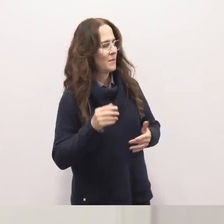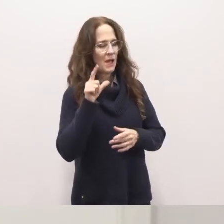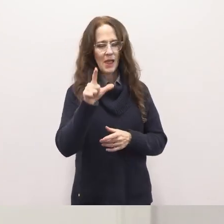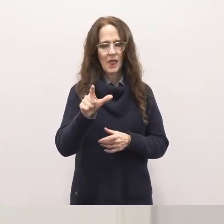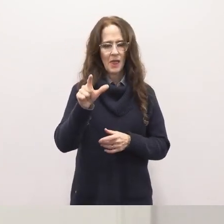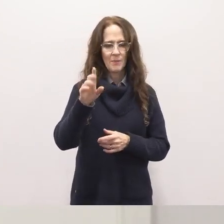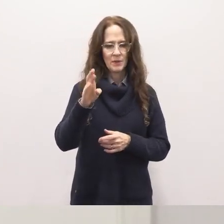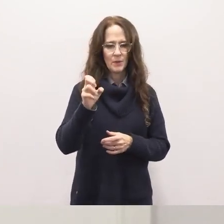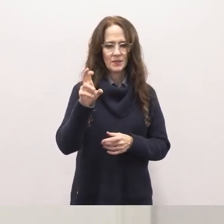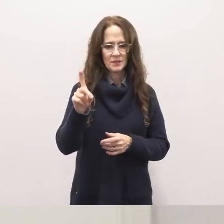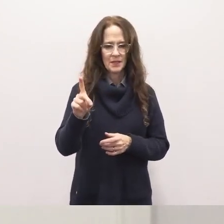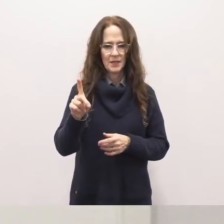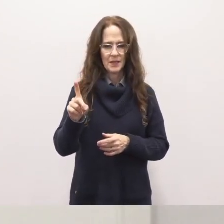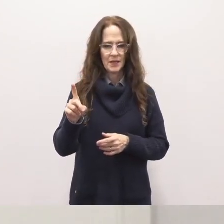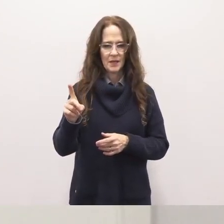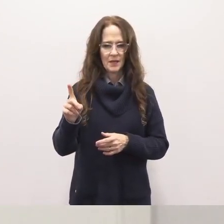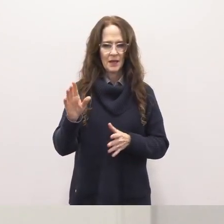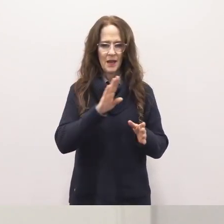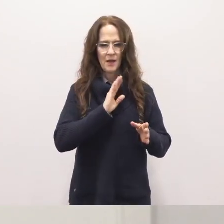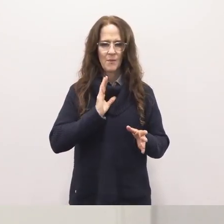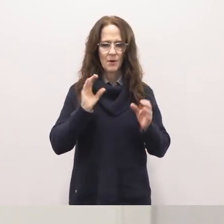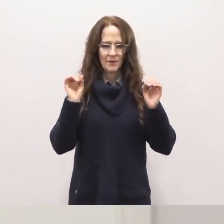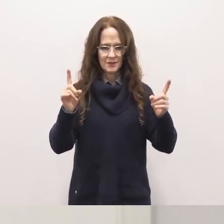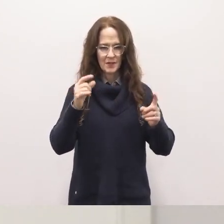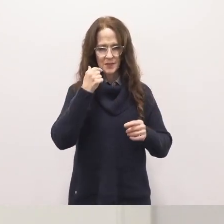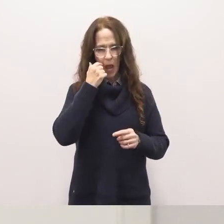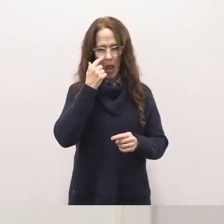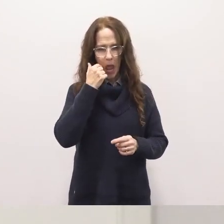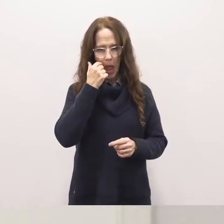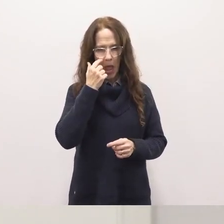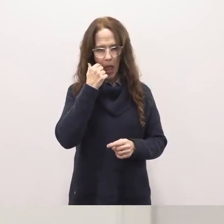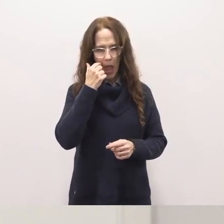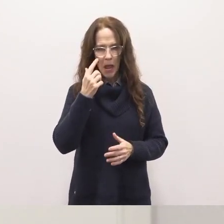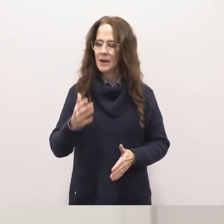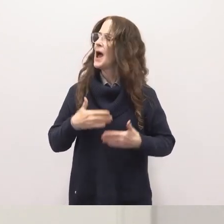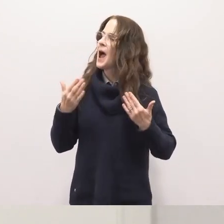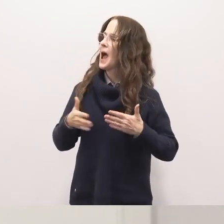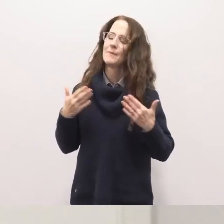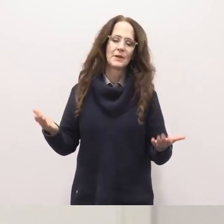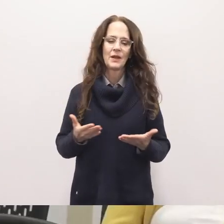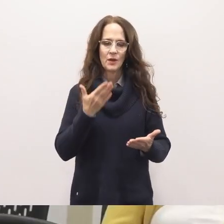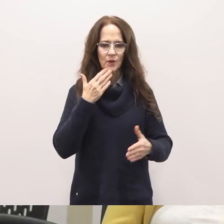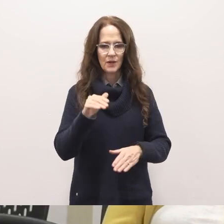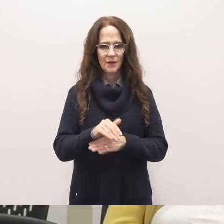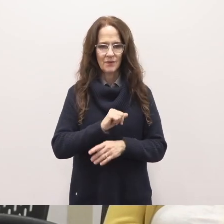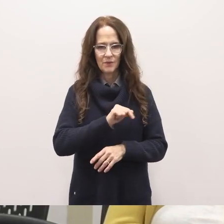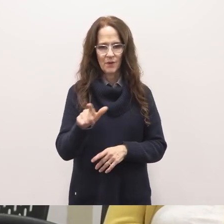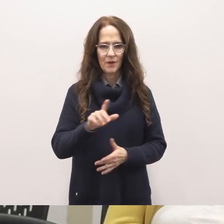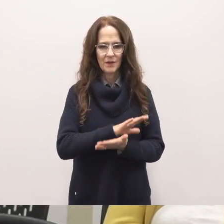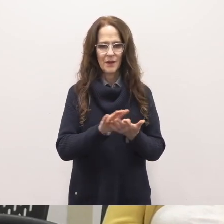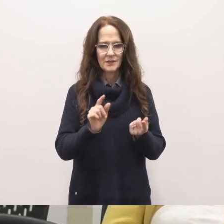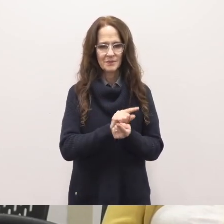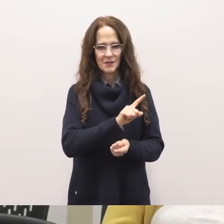and to our board of education. Happy to be here and good evening to everybody. Nice to meet you.